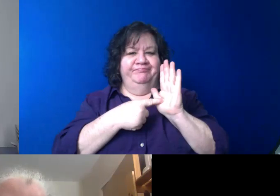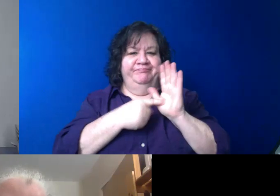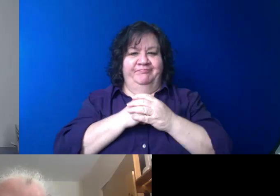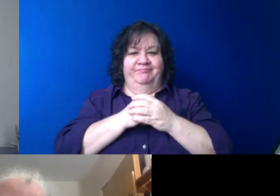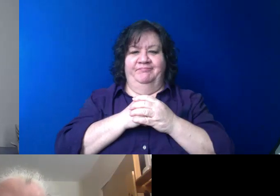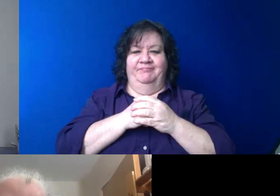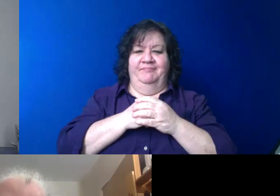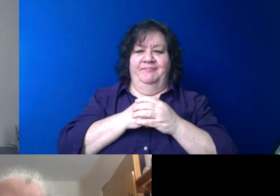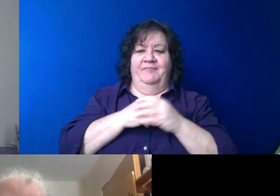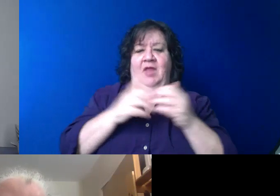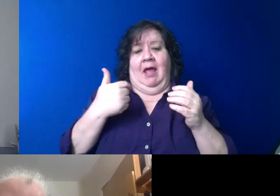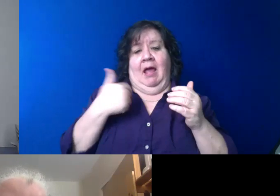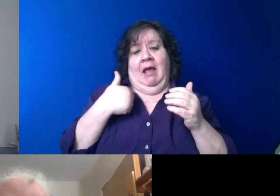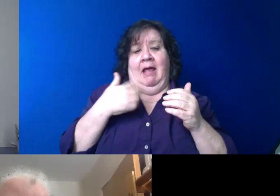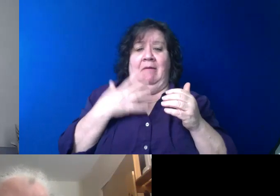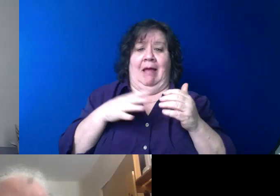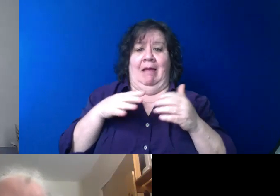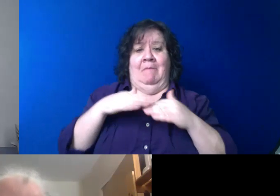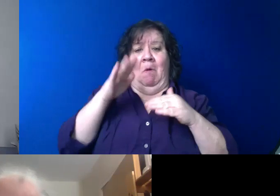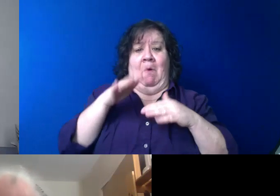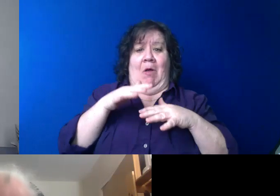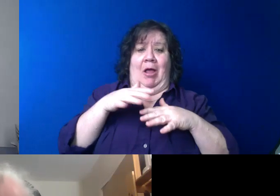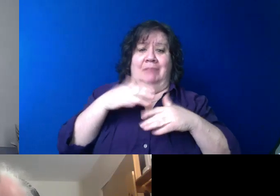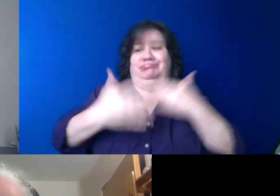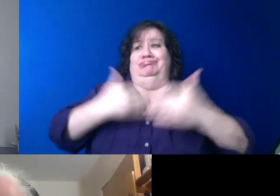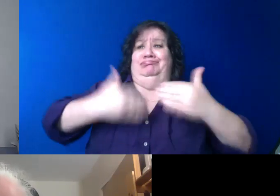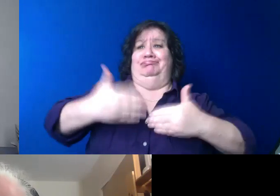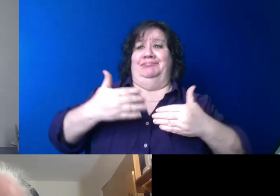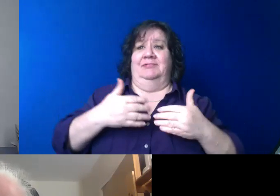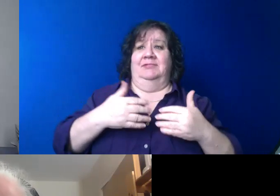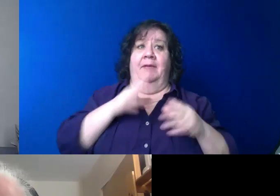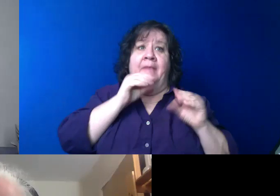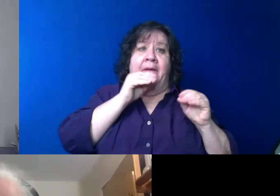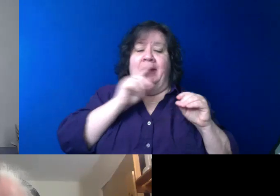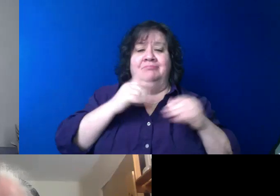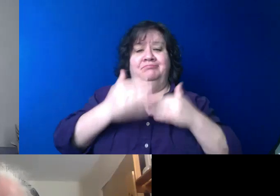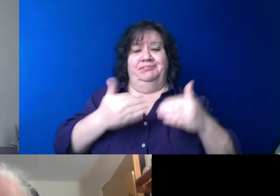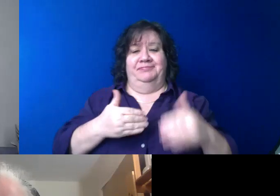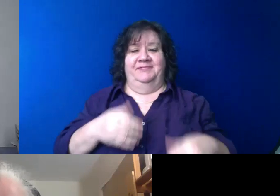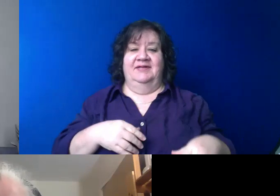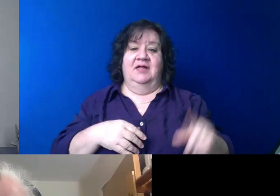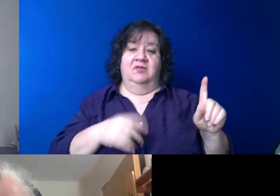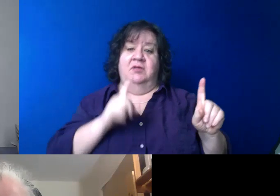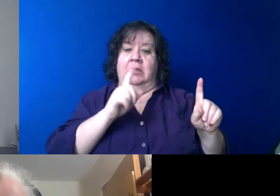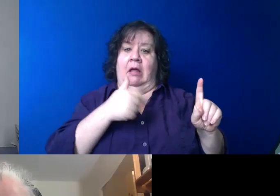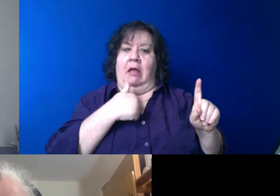at global processes in terms of the decisions by the conference of parties we have had mentions of